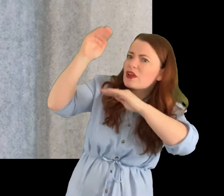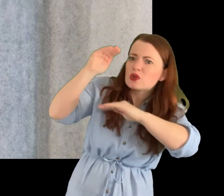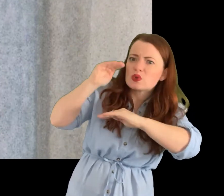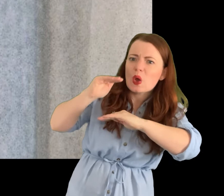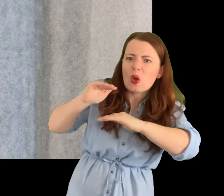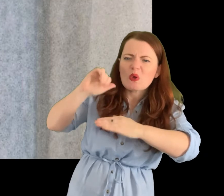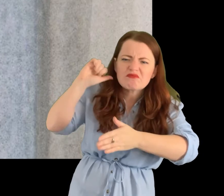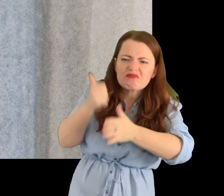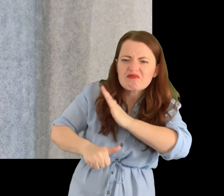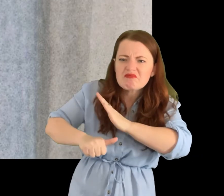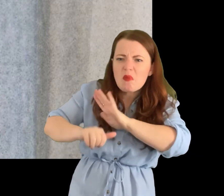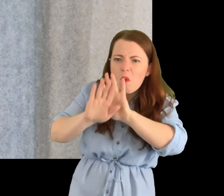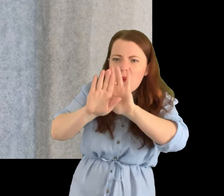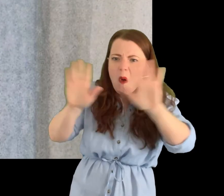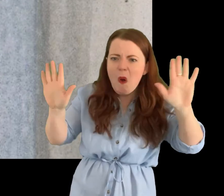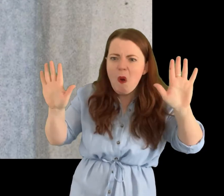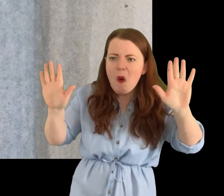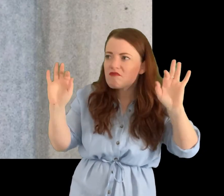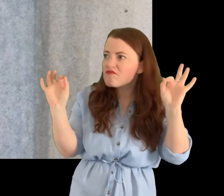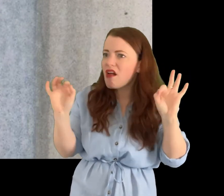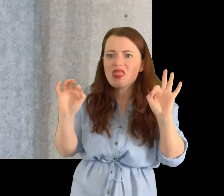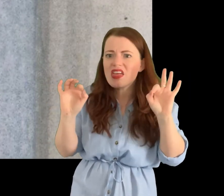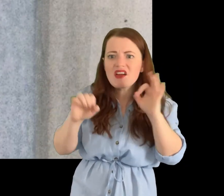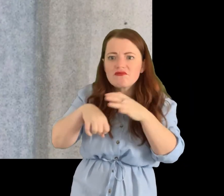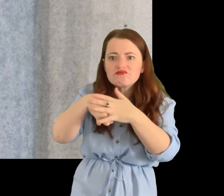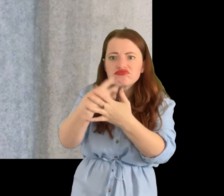Concrete walls with nothing growing Looking out into the forest